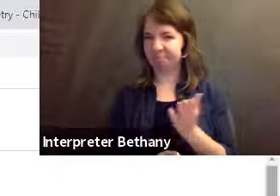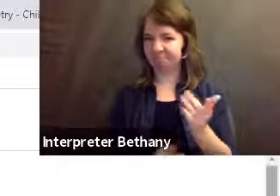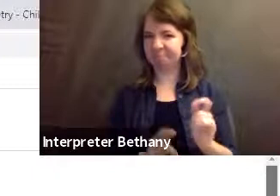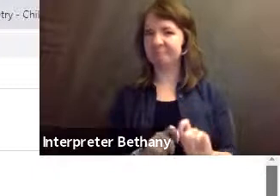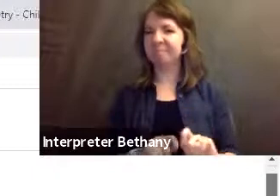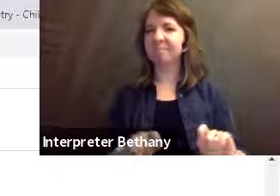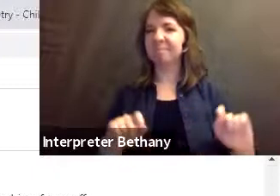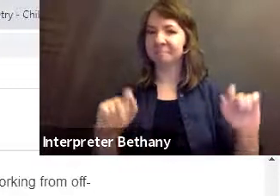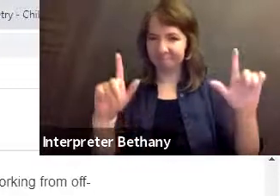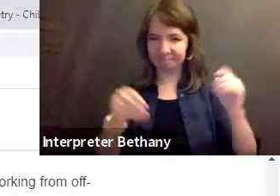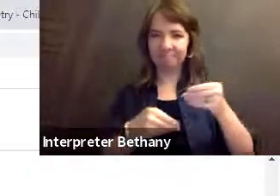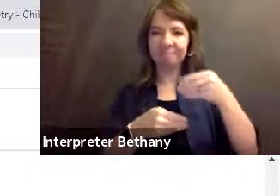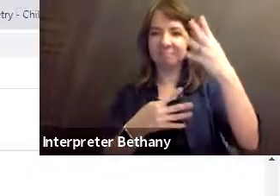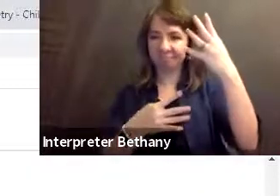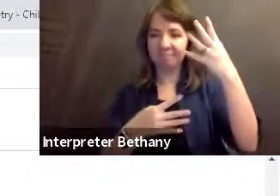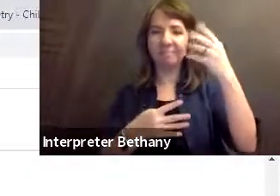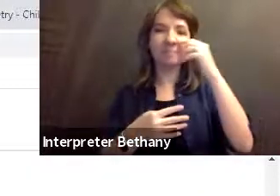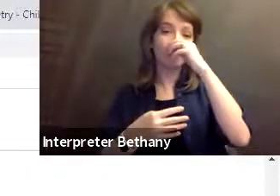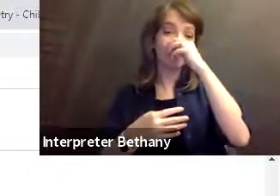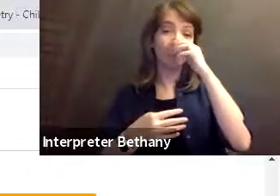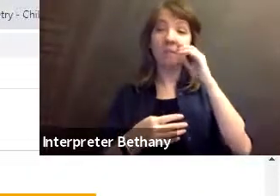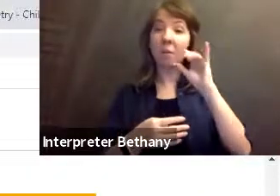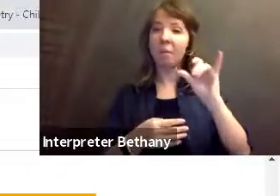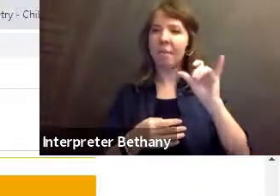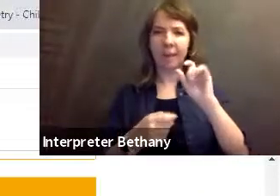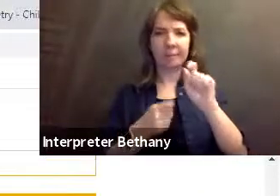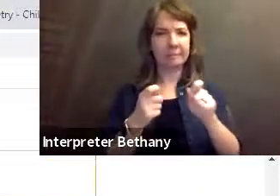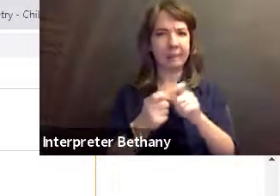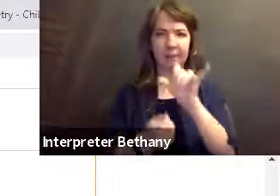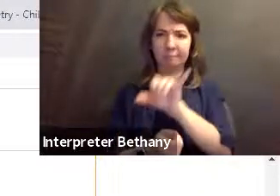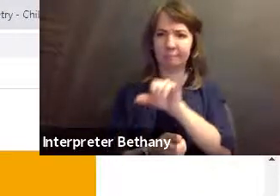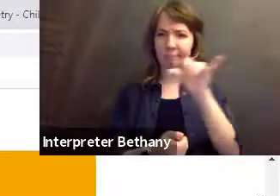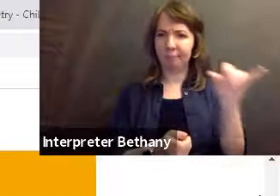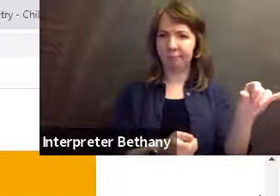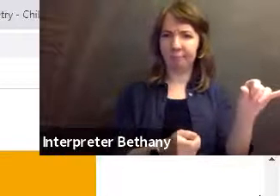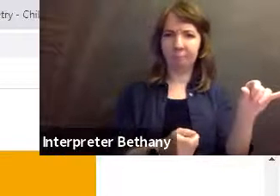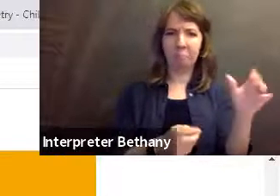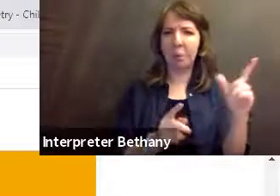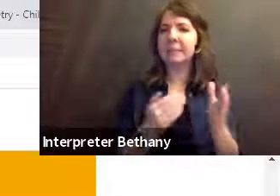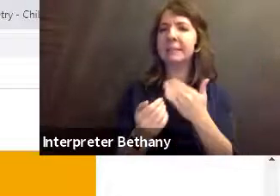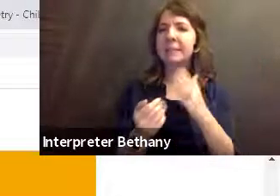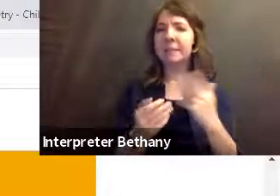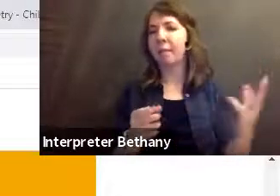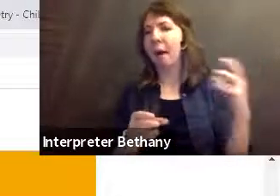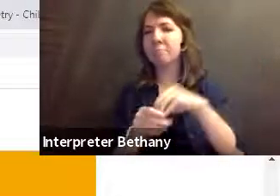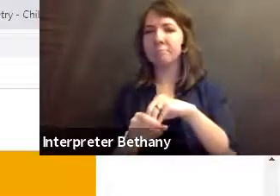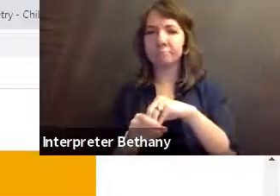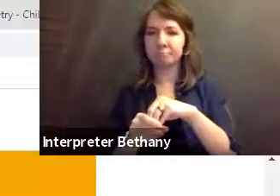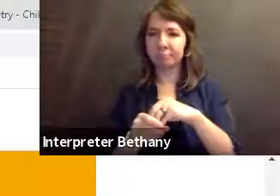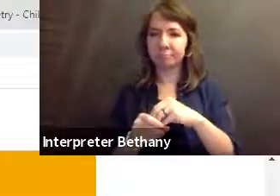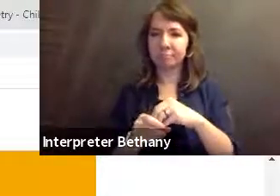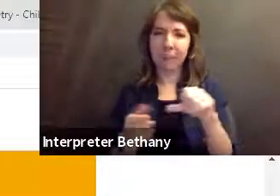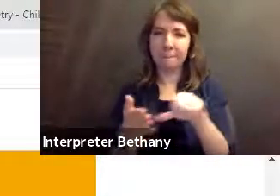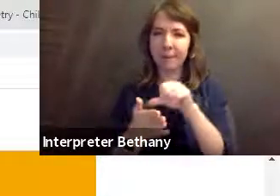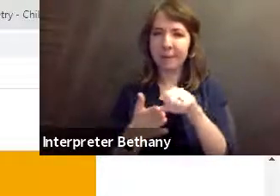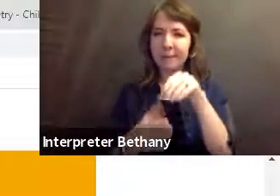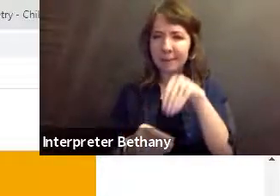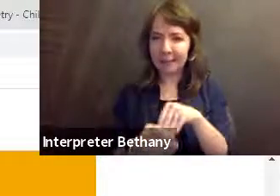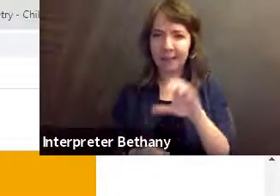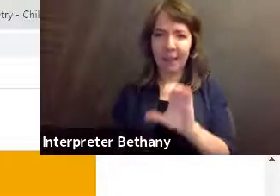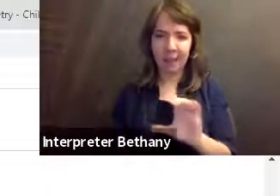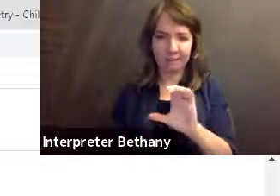Linda Kobashigawa: And so this is exactly what the guide looks like on its own, but now it's just embedded in your canvas page. So it's just another page in there. They have the chat.